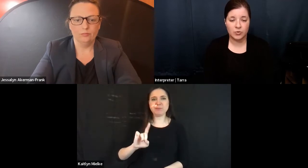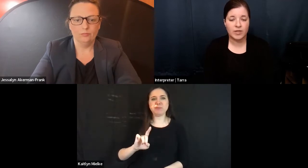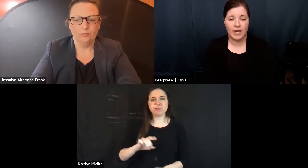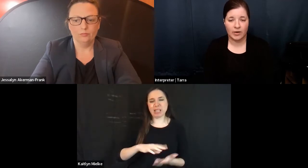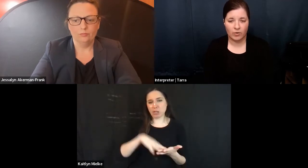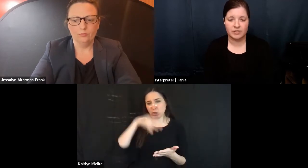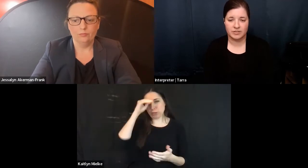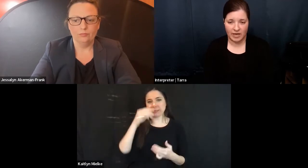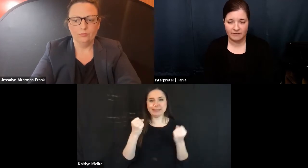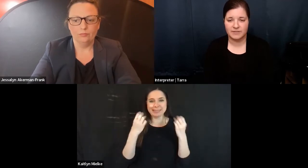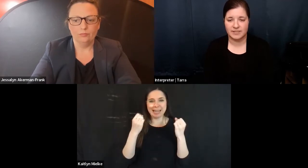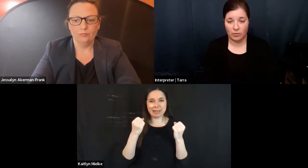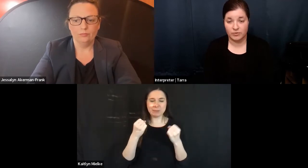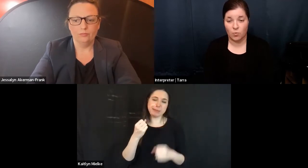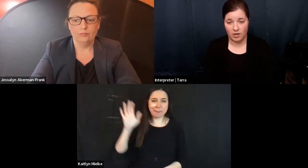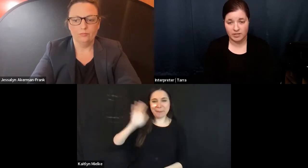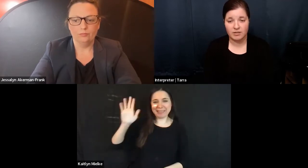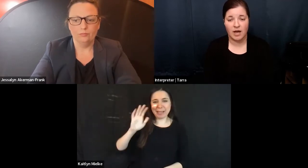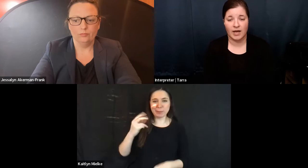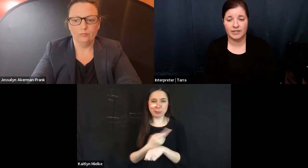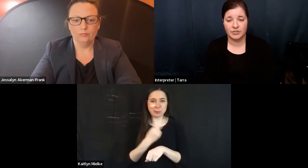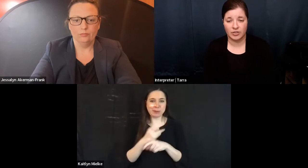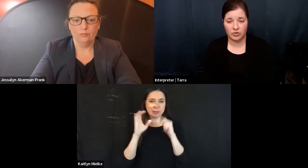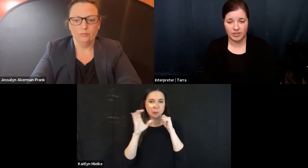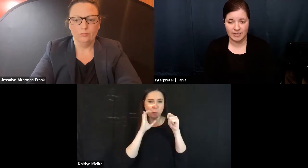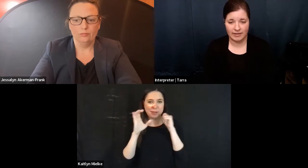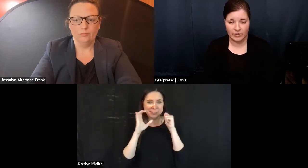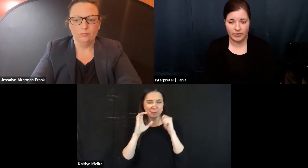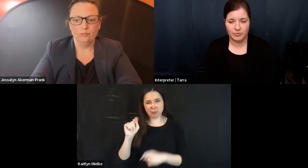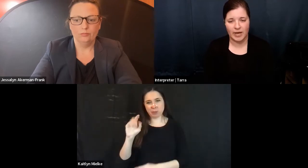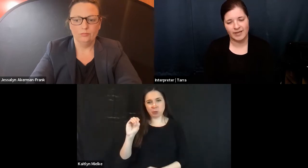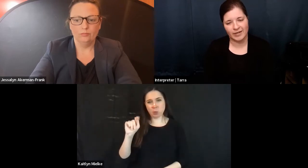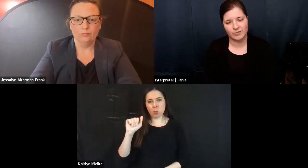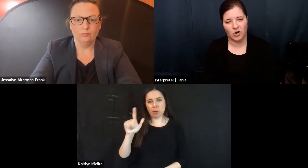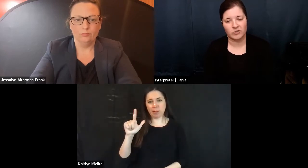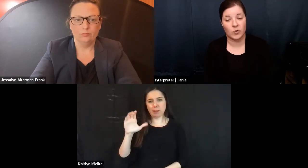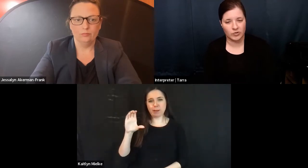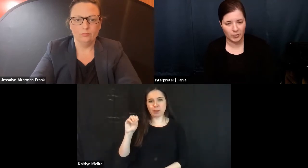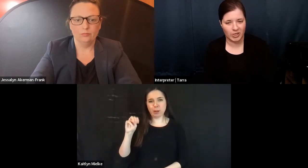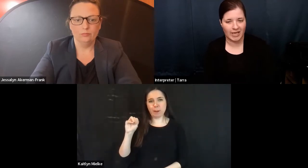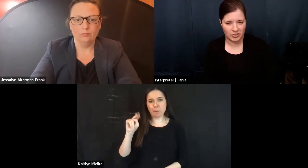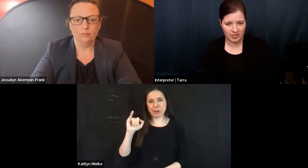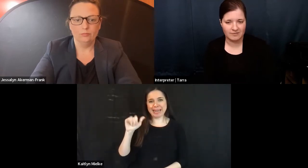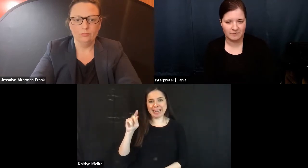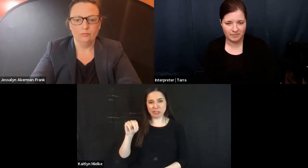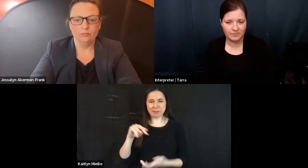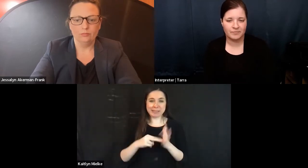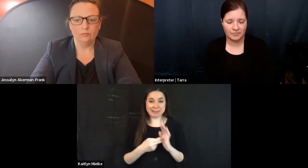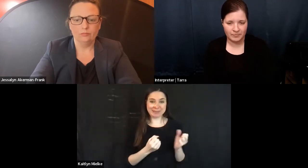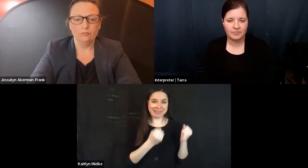And, so, then I sort of identified as Deaf/low vision, so then I started that journey ever since then. And, so, they knew that I was deaf since I was 1.